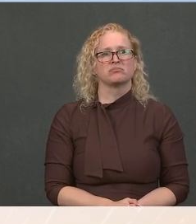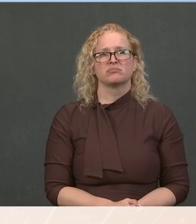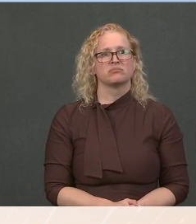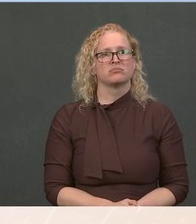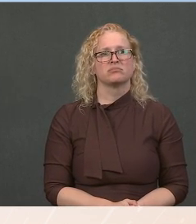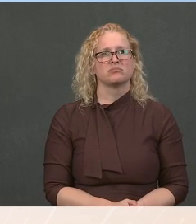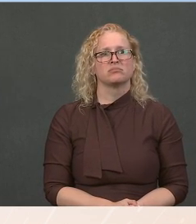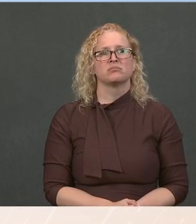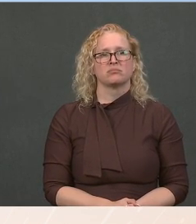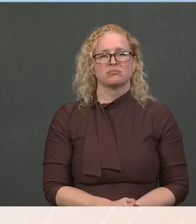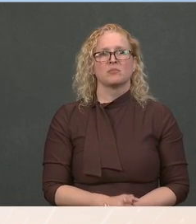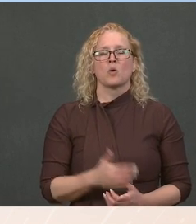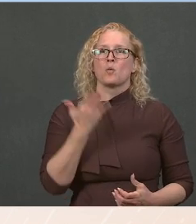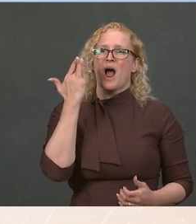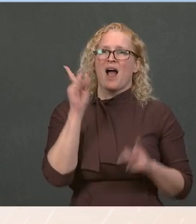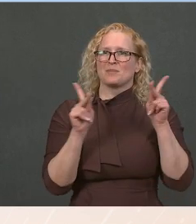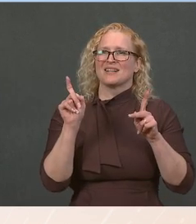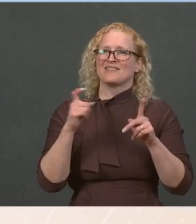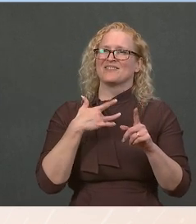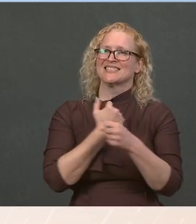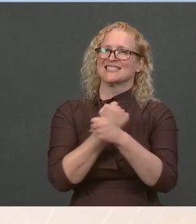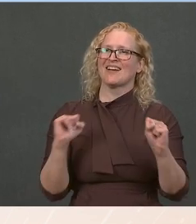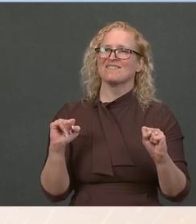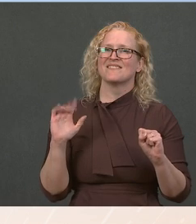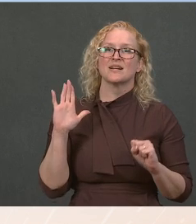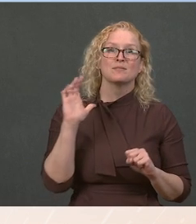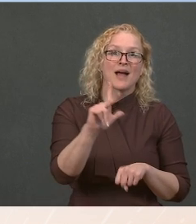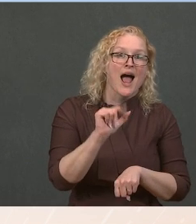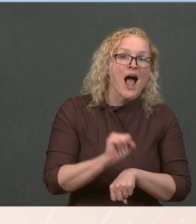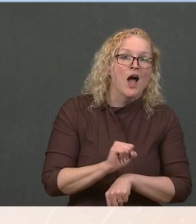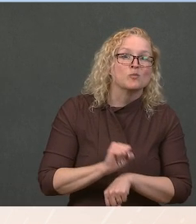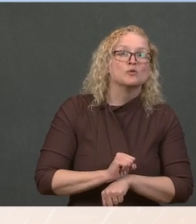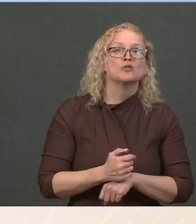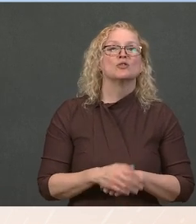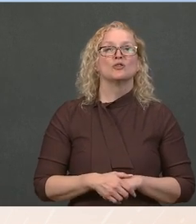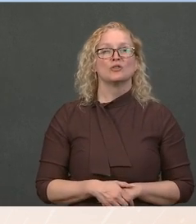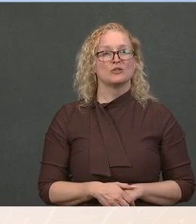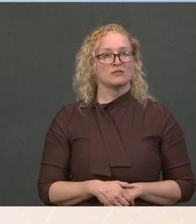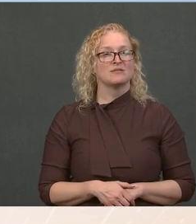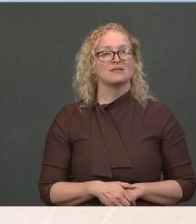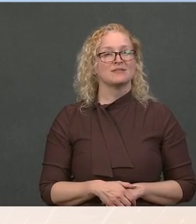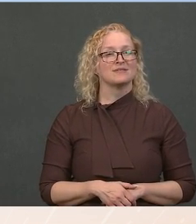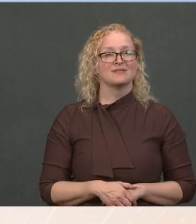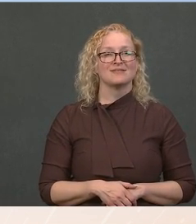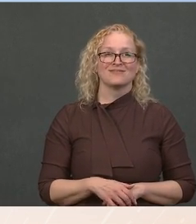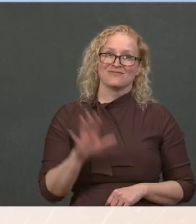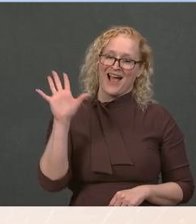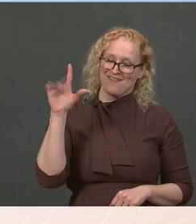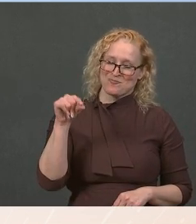620,000 a month on average and over 5.6 million jobs created since he took office.